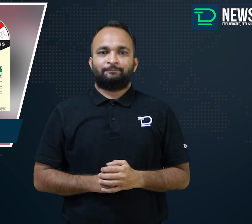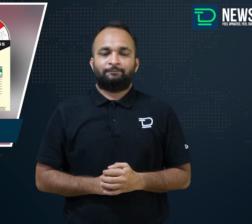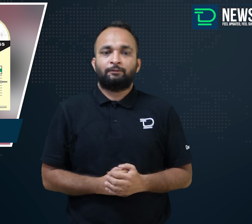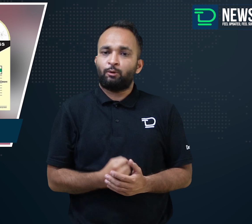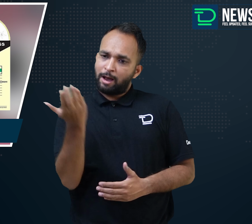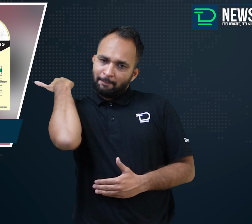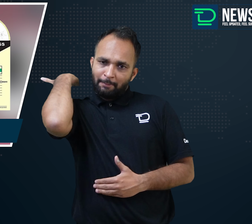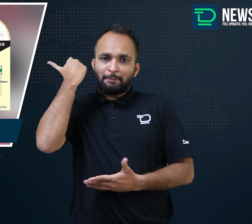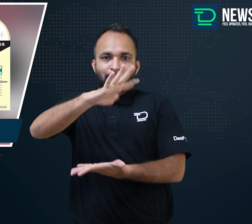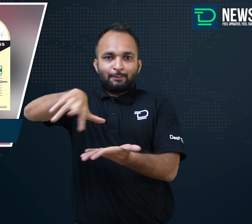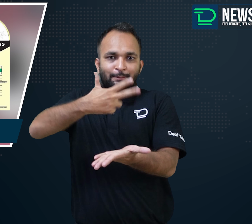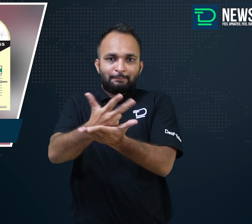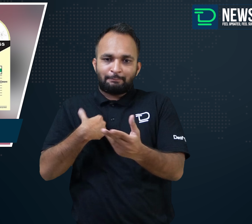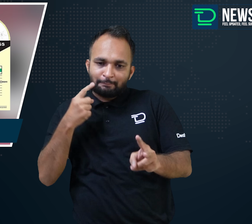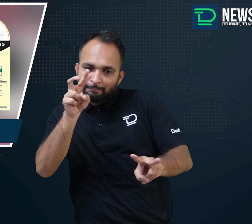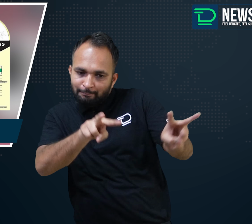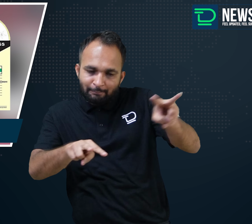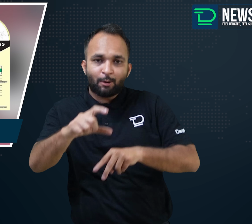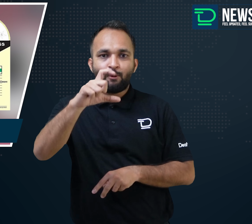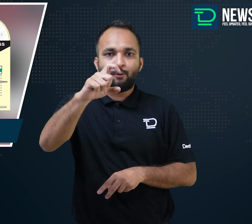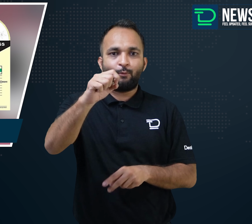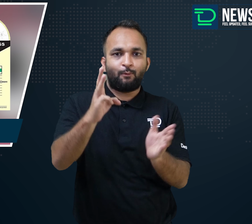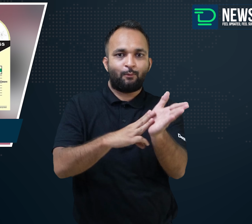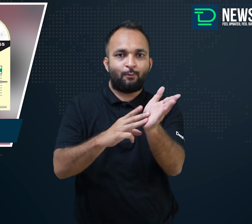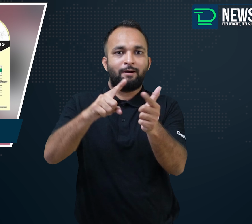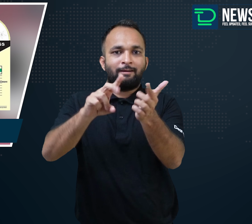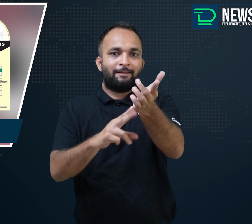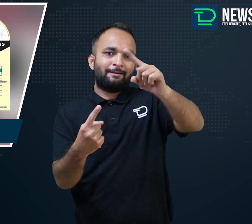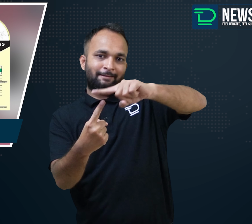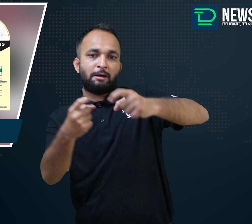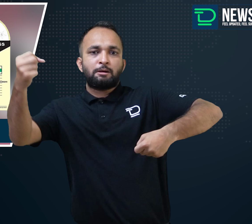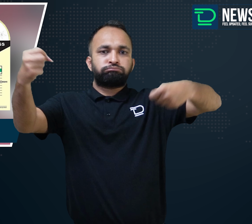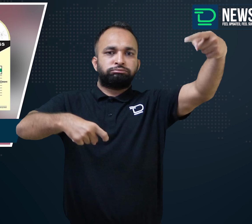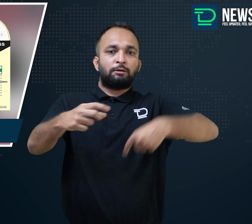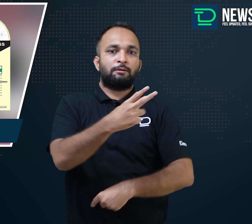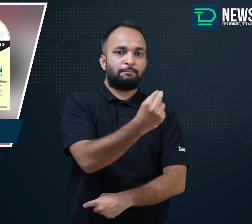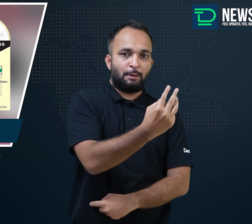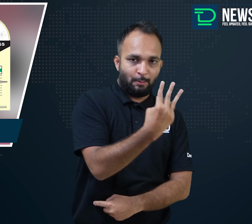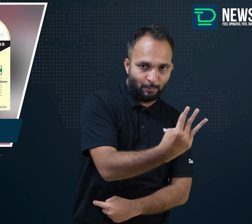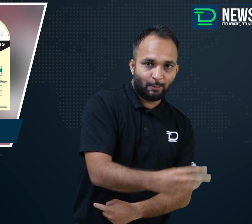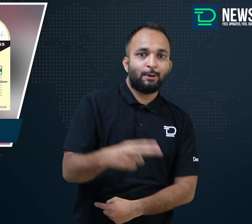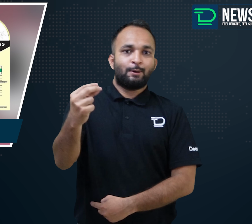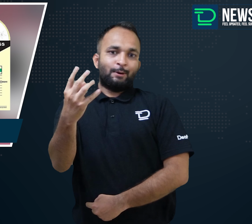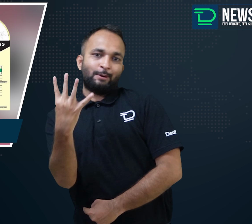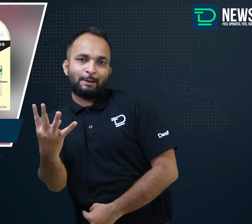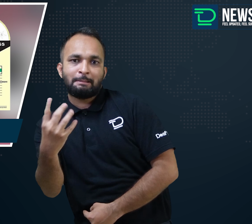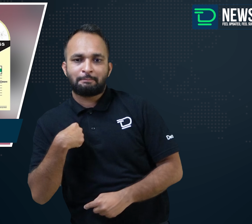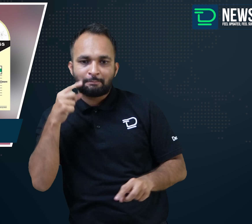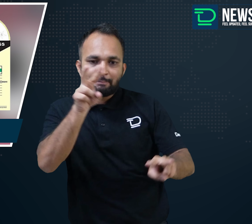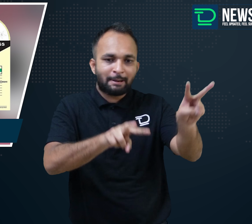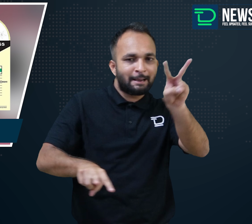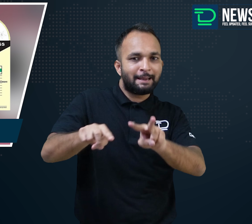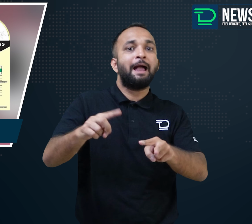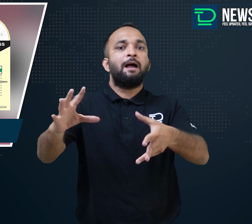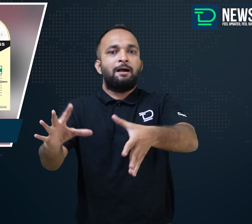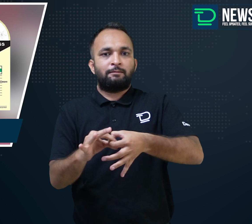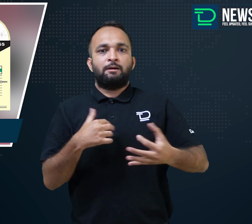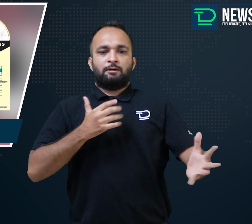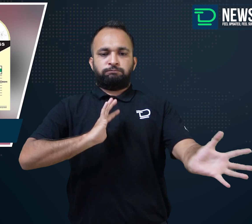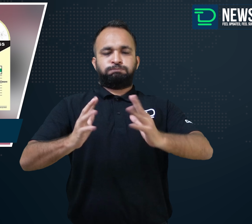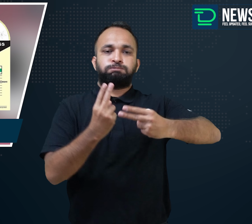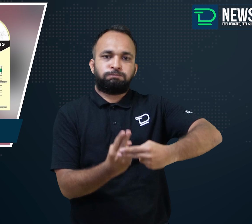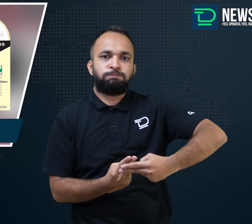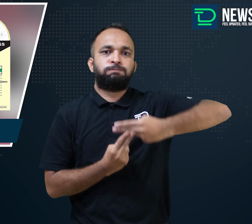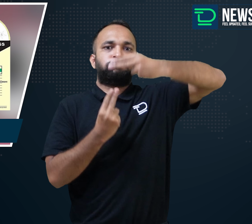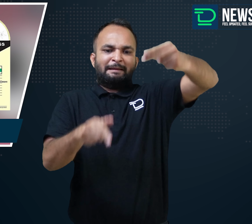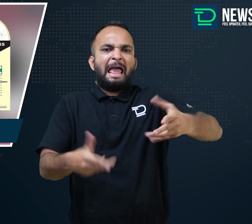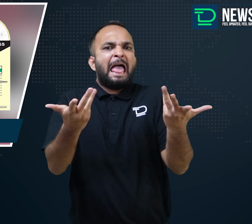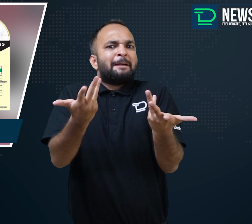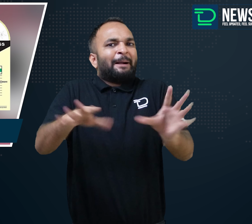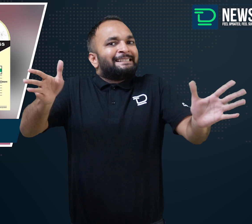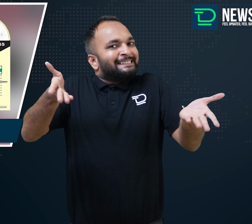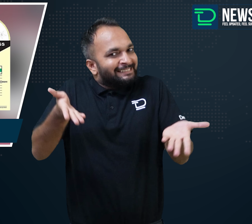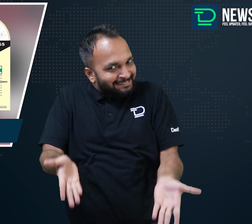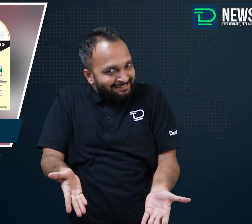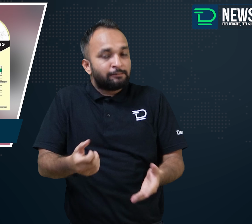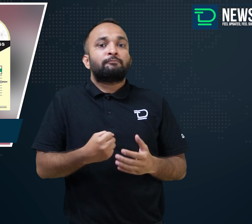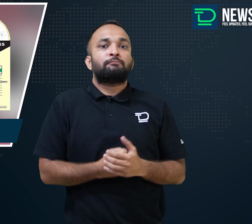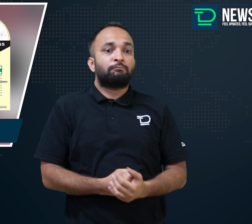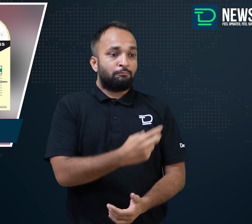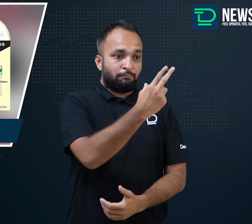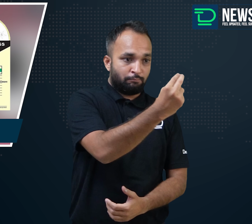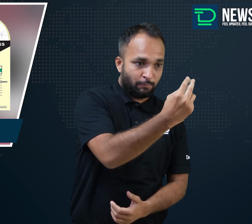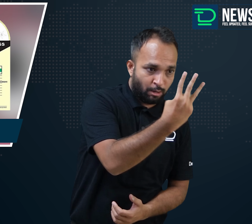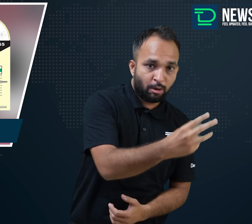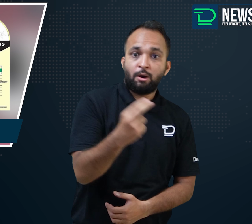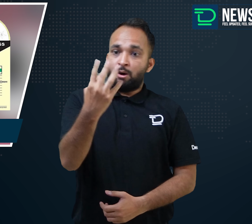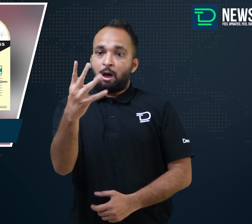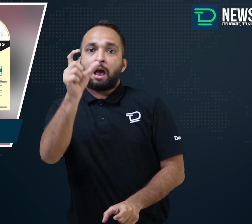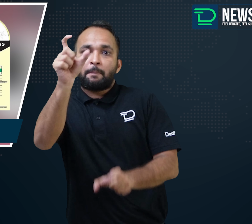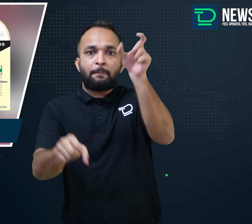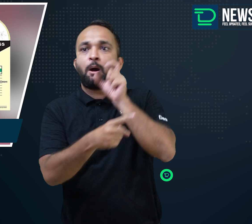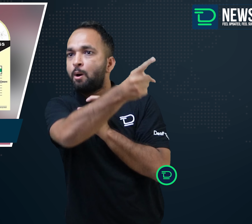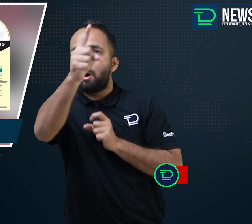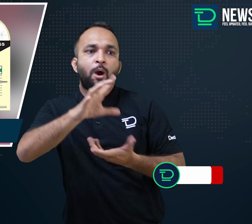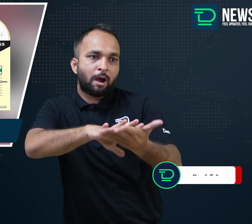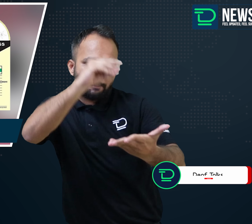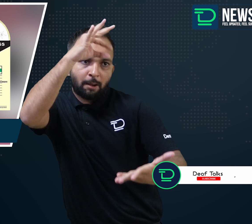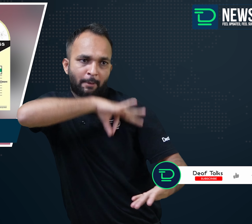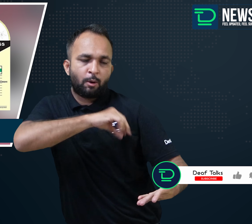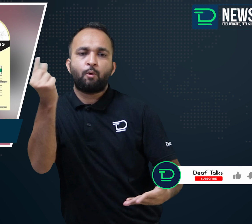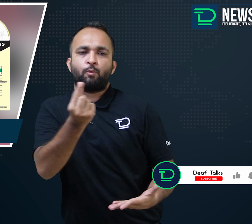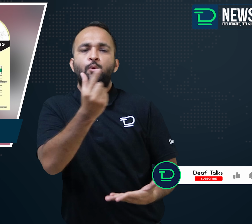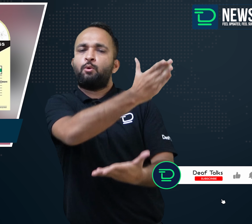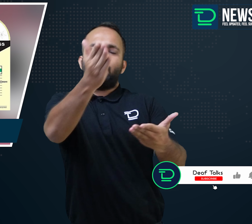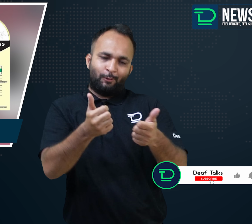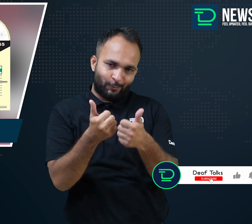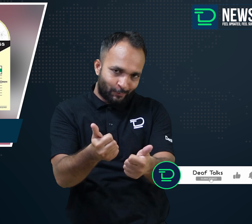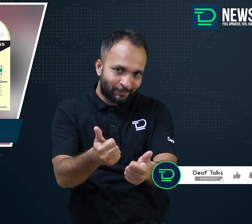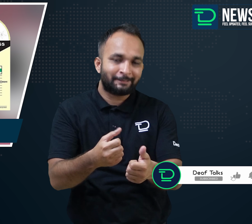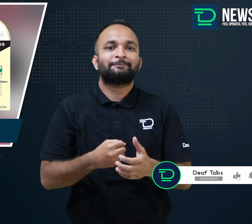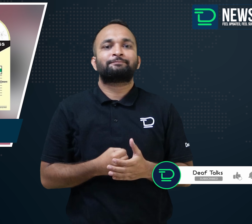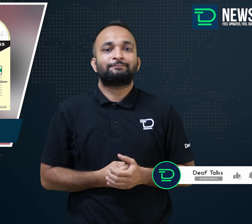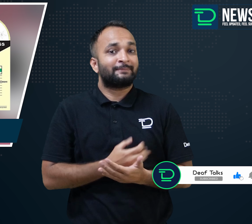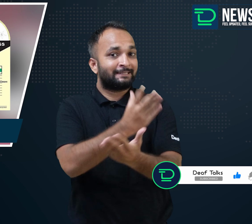We did this news because many deaf people want to learn this. Hope you all learnt.